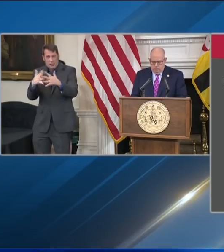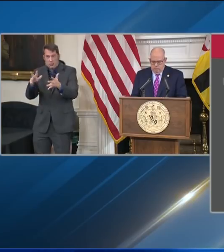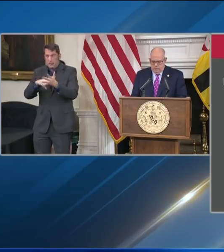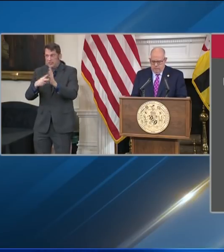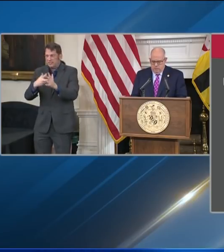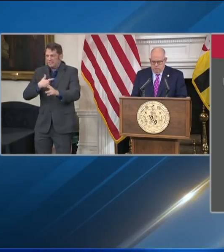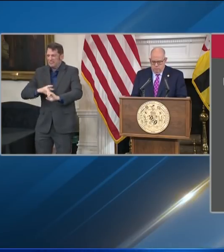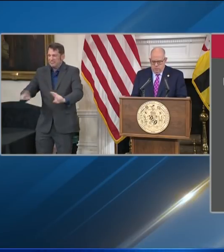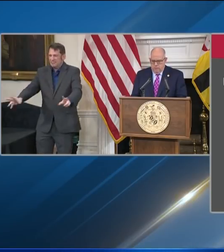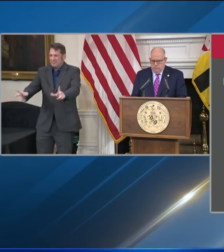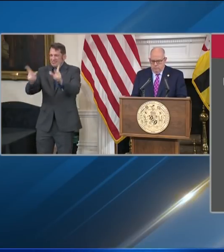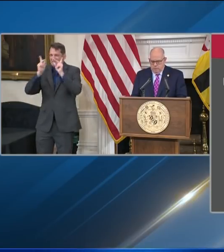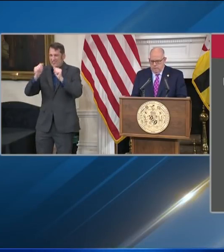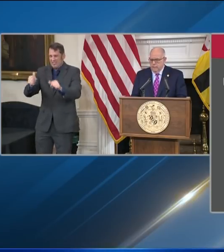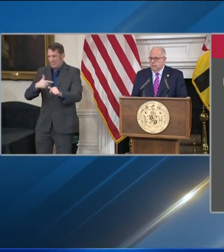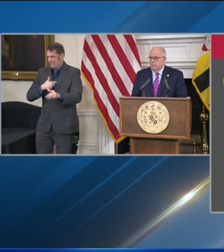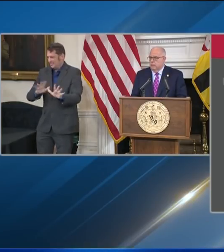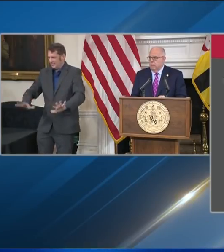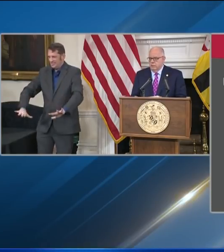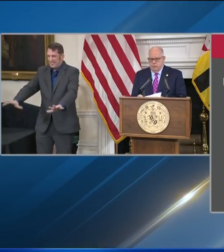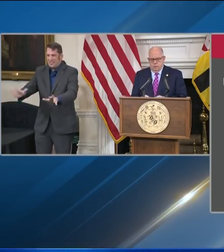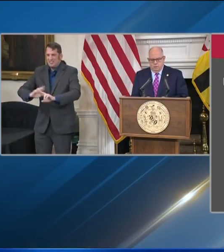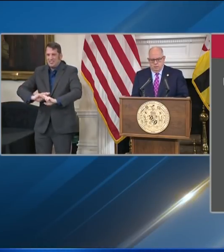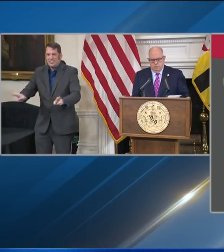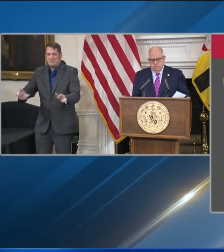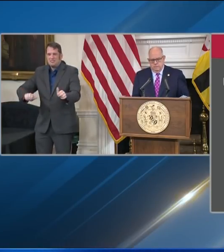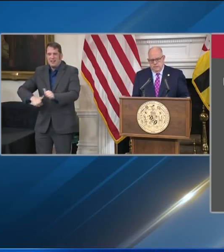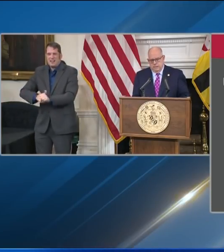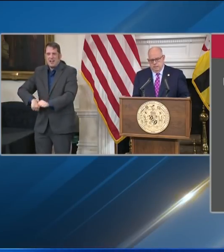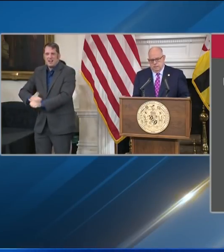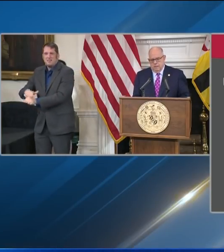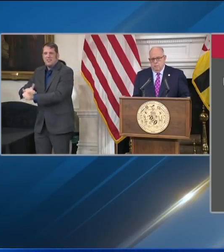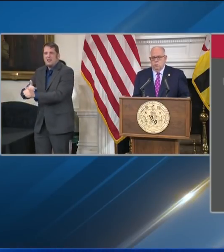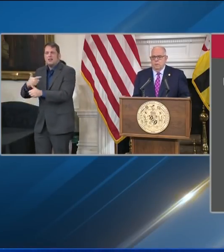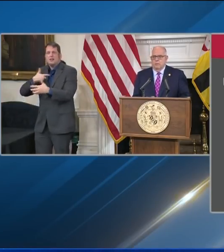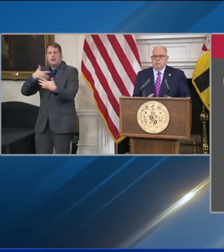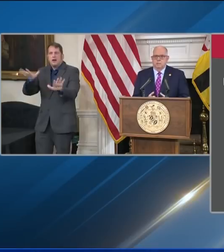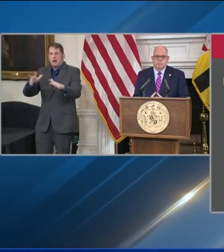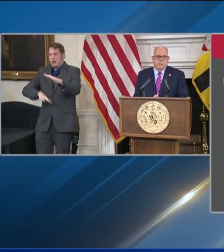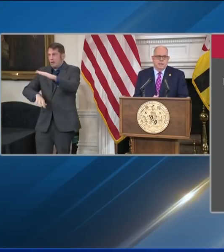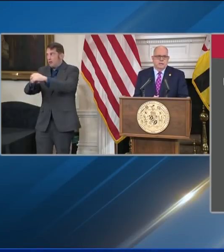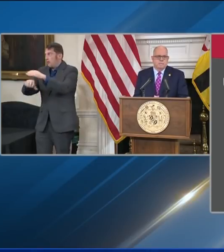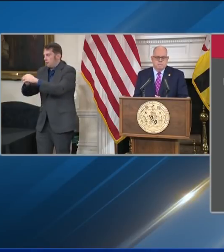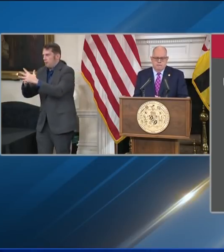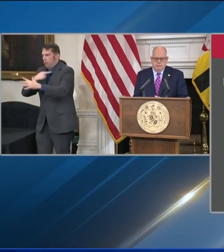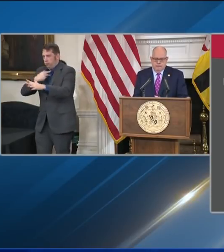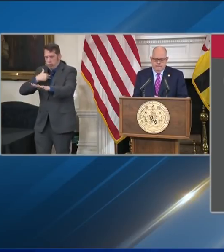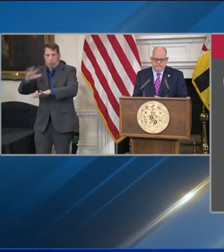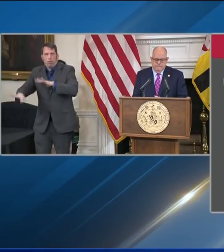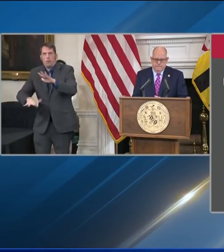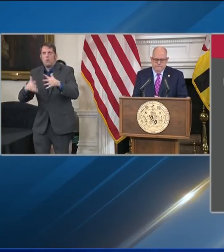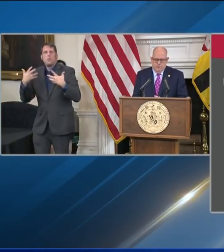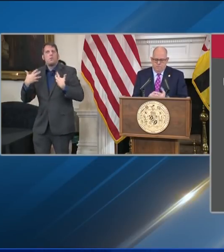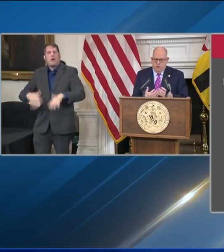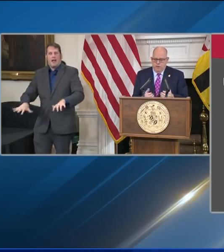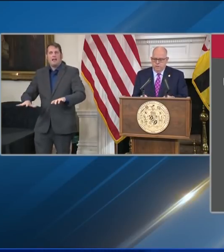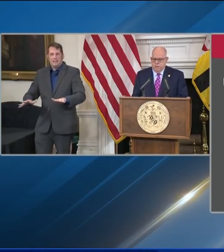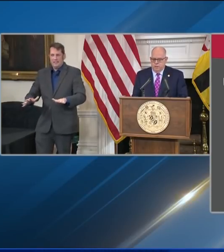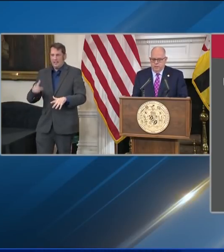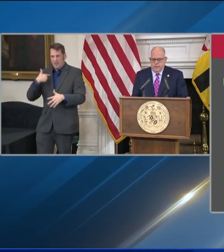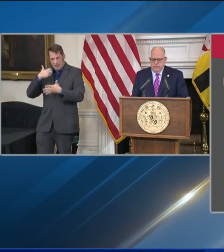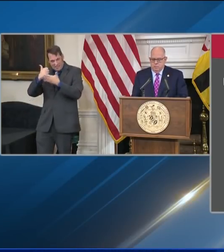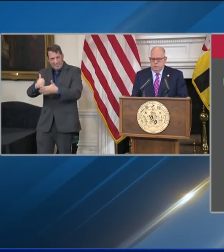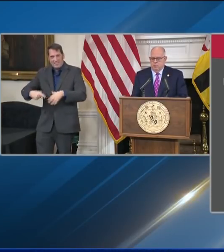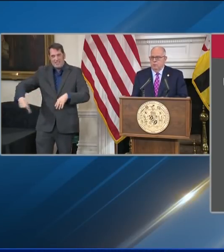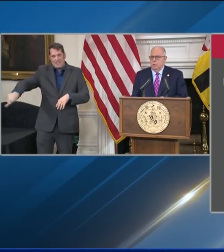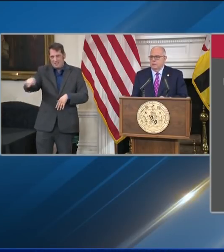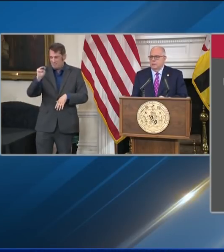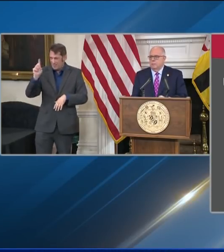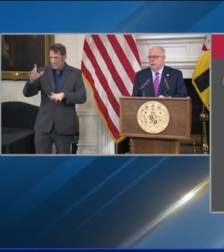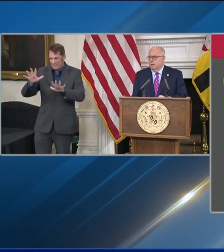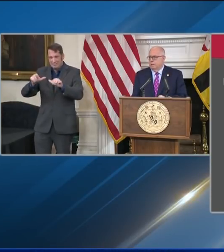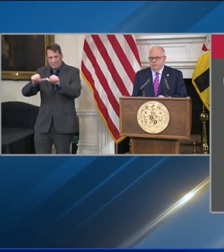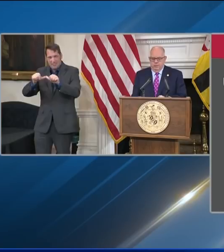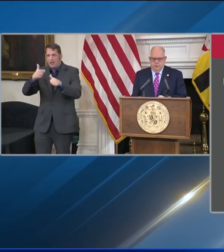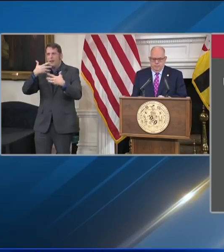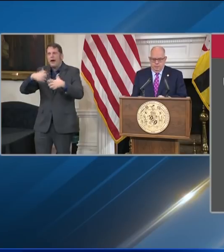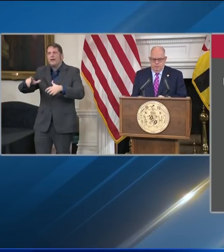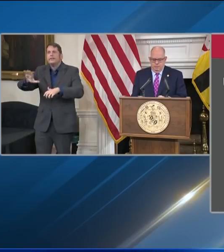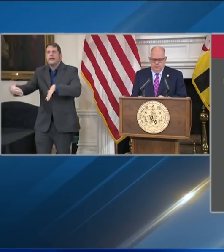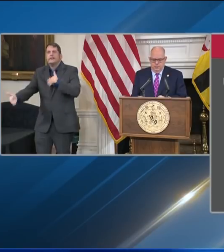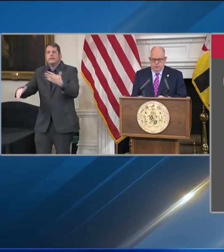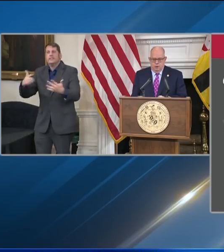ALL OF THIS REQUIRES ADDITIONAL IMMEDIATE ACTIONS TO PREVENT THE OVERBURDENING BURDENING OF OUR HEALTH CARE SYSTEM AND TO MORE MARYLANDERS FROM DYING.